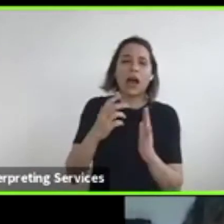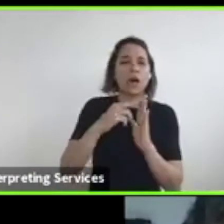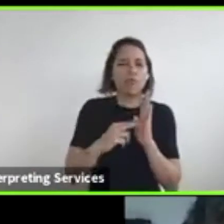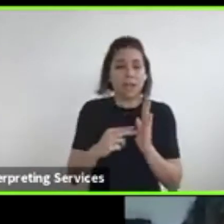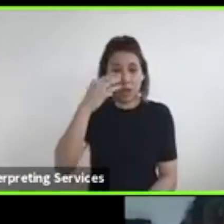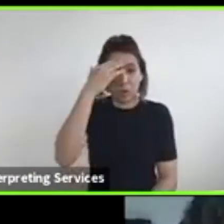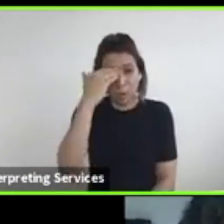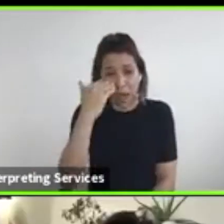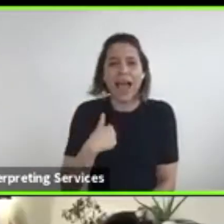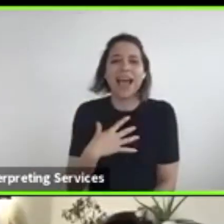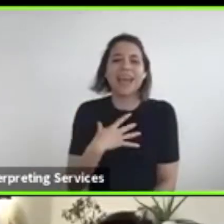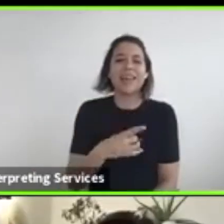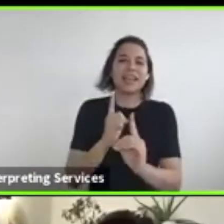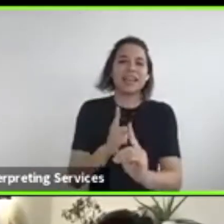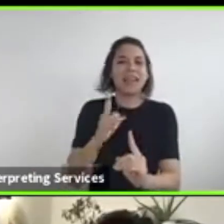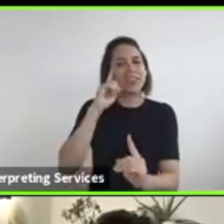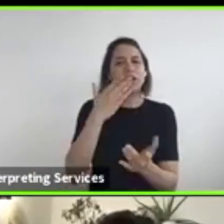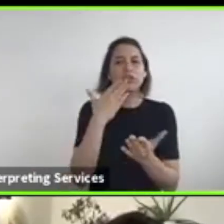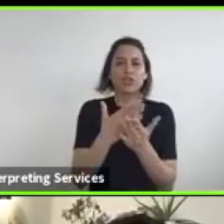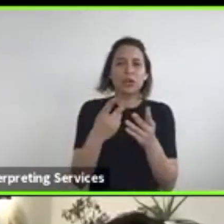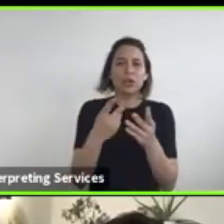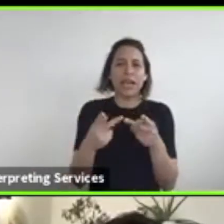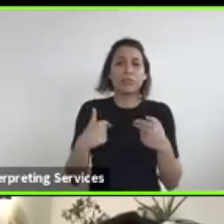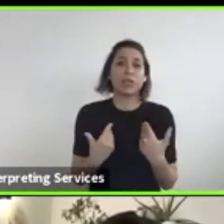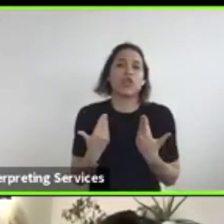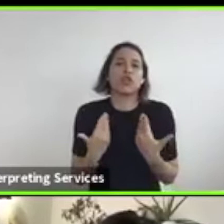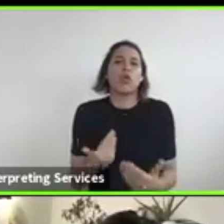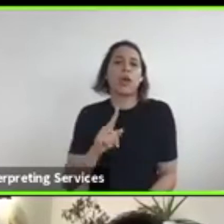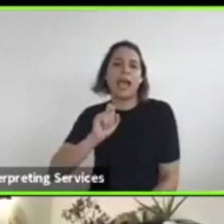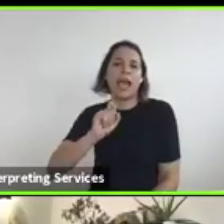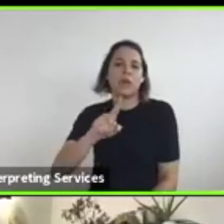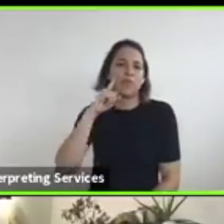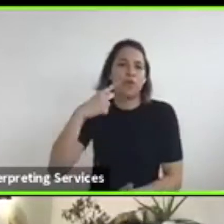IT'S A NICE PLACE, THEN, FOR ME TO ASK THE QUESTIONS AND FOR US TO DISCUSS. SO THE TITLE